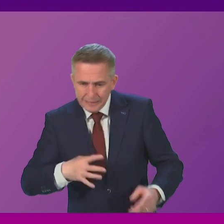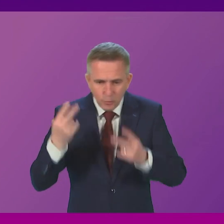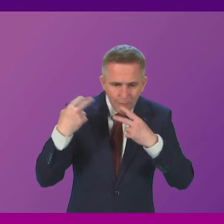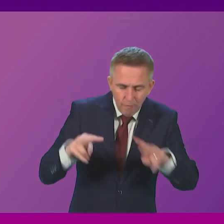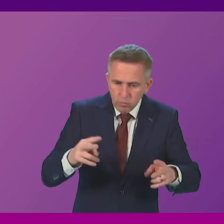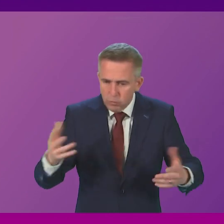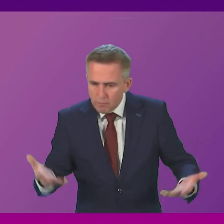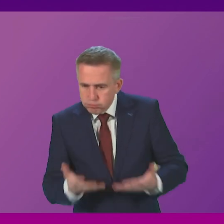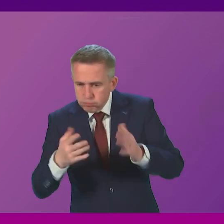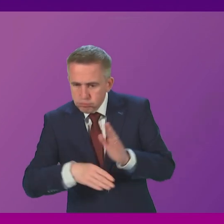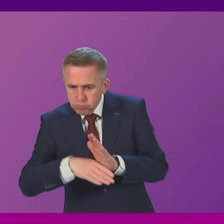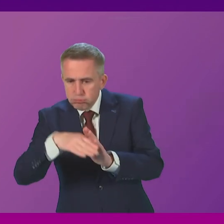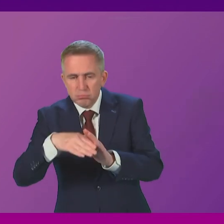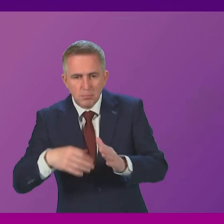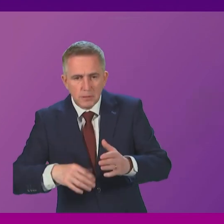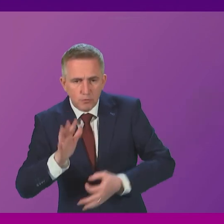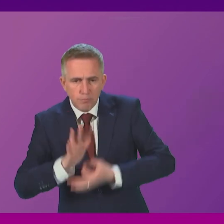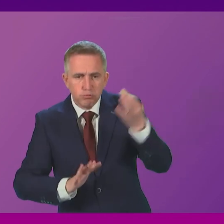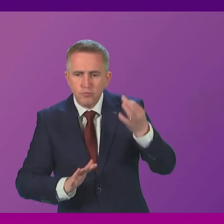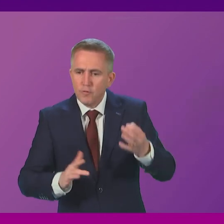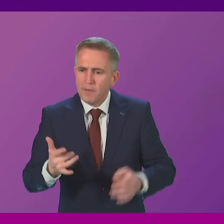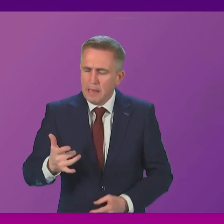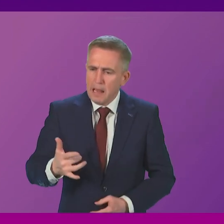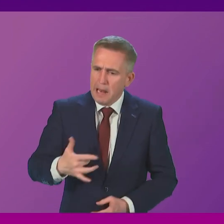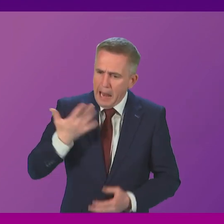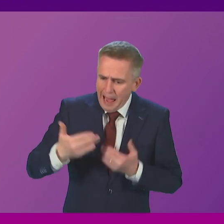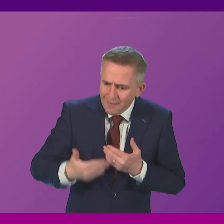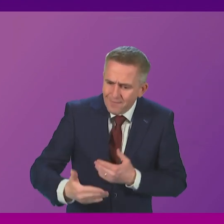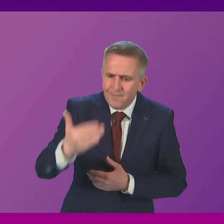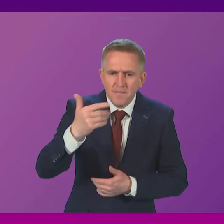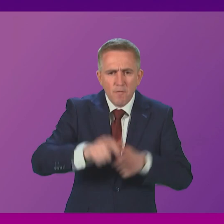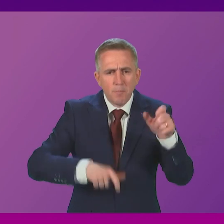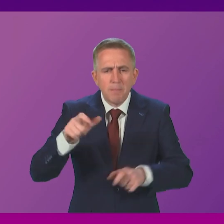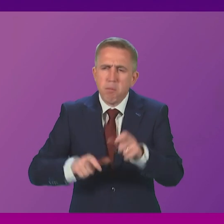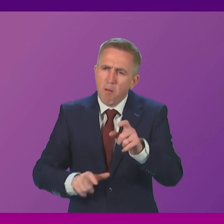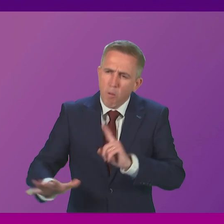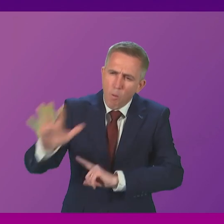a wellbeing economy and improve the life chances of people right across our country.